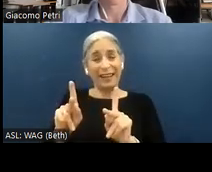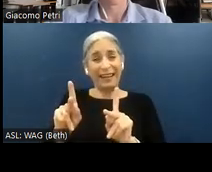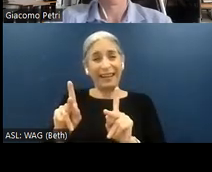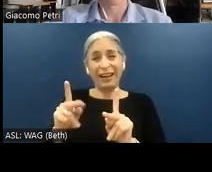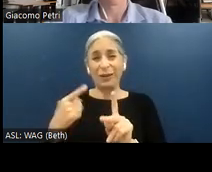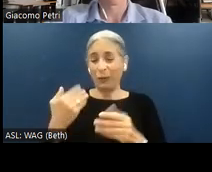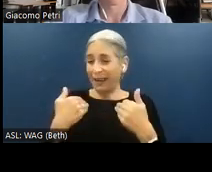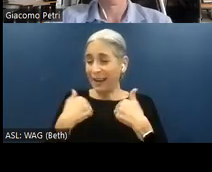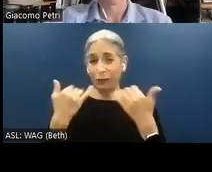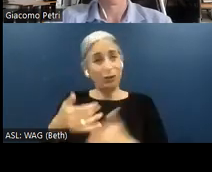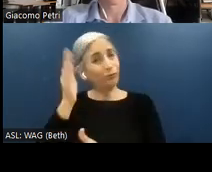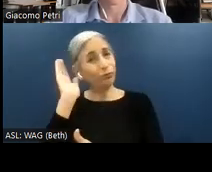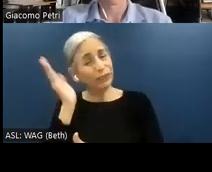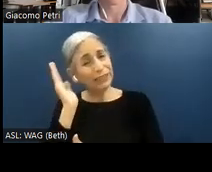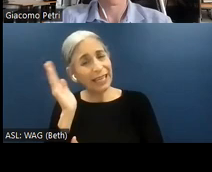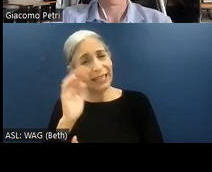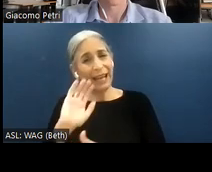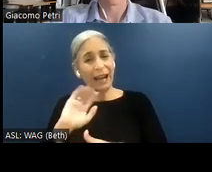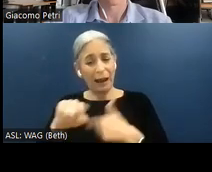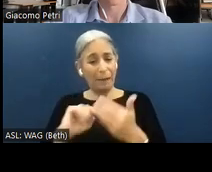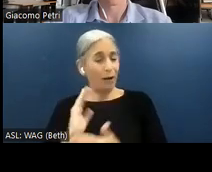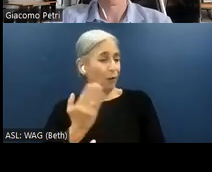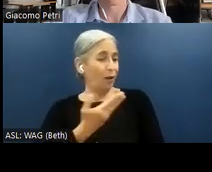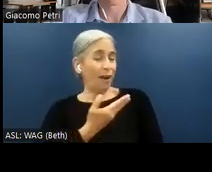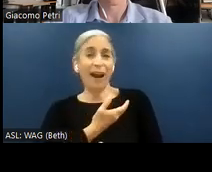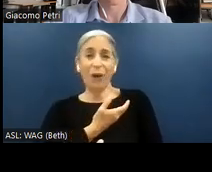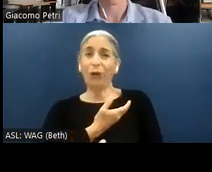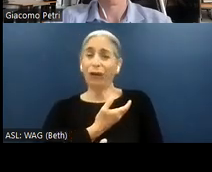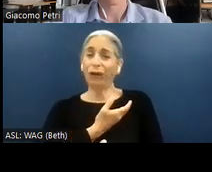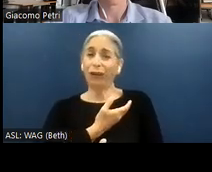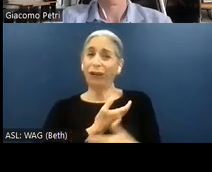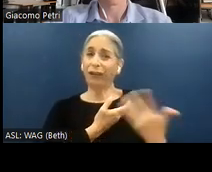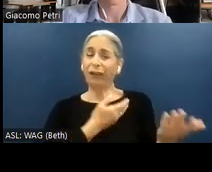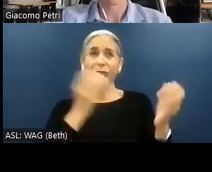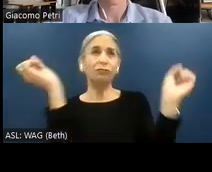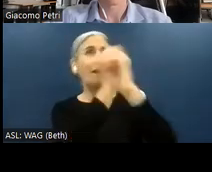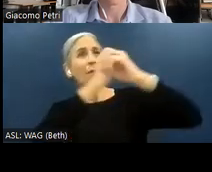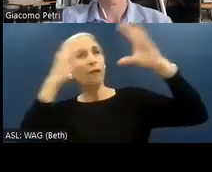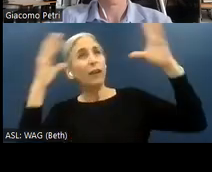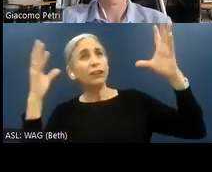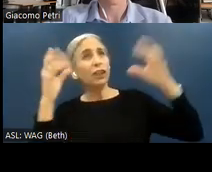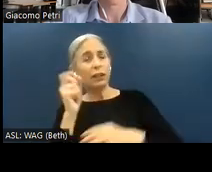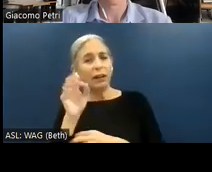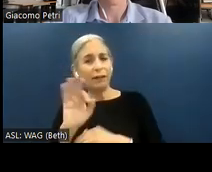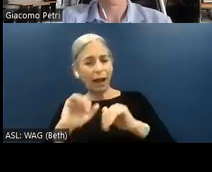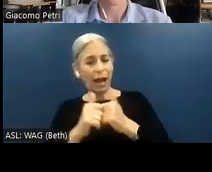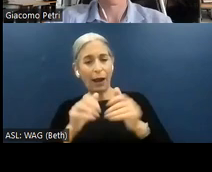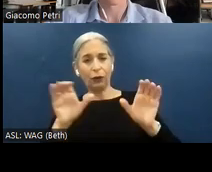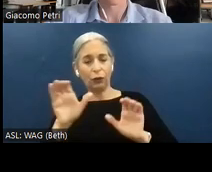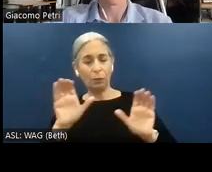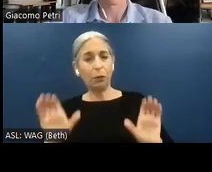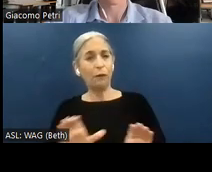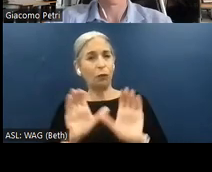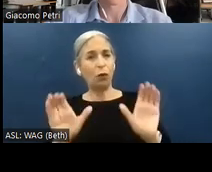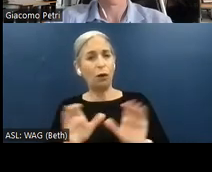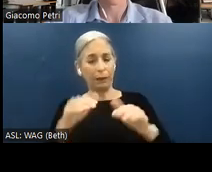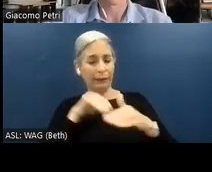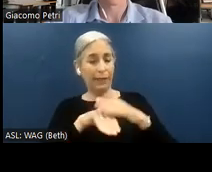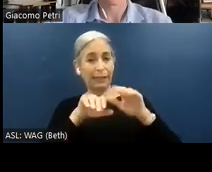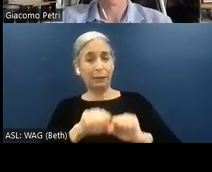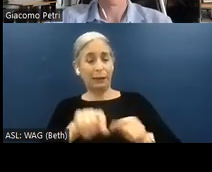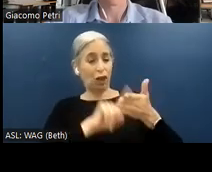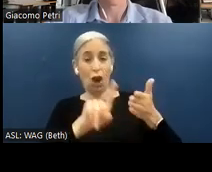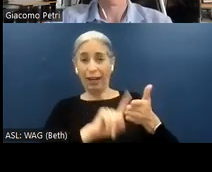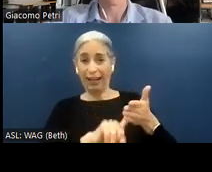today to present our vision of how to perform an accessibility audit. Together with me today,